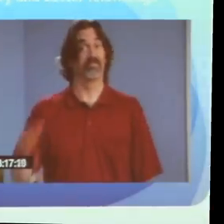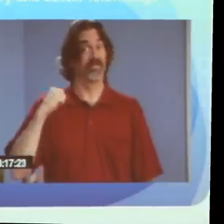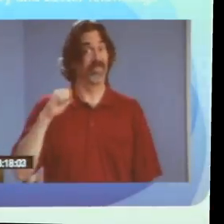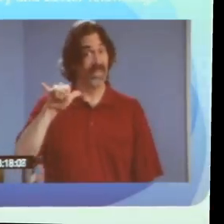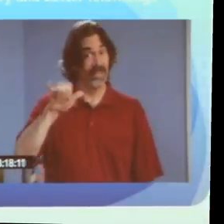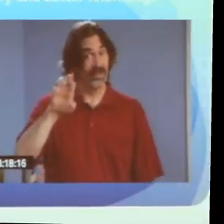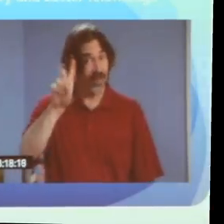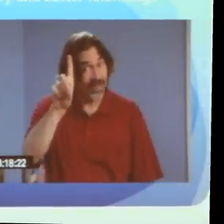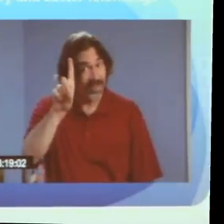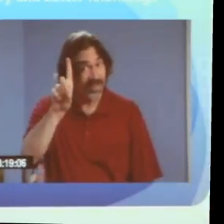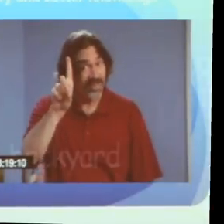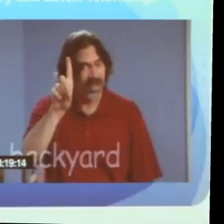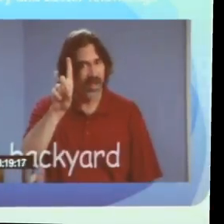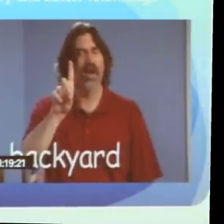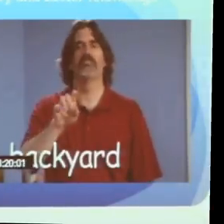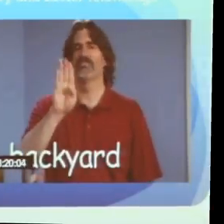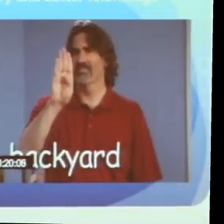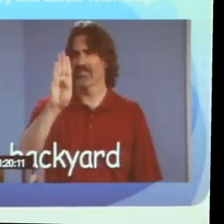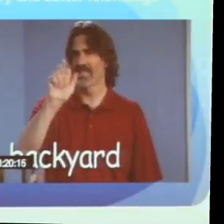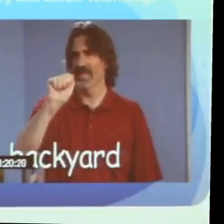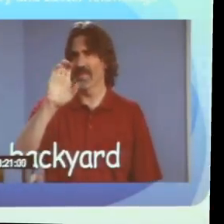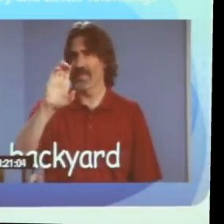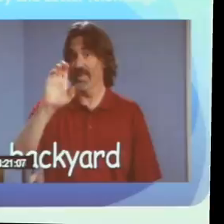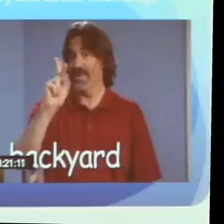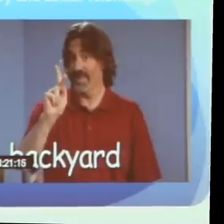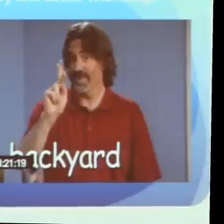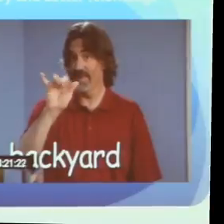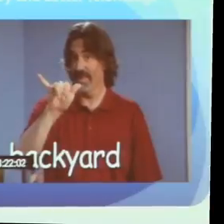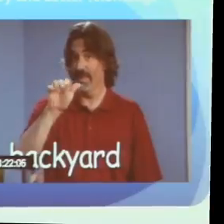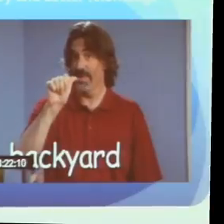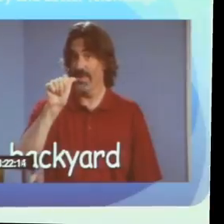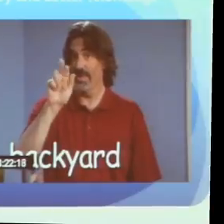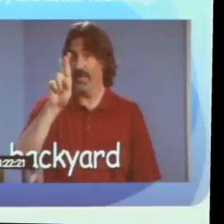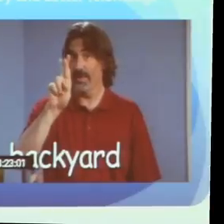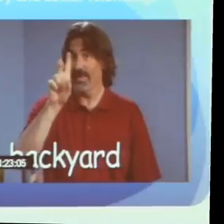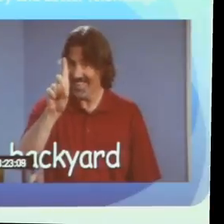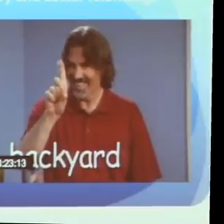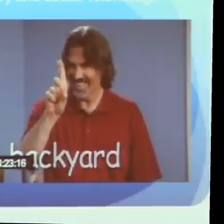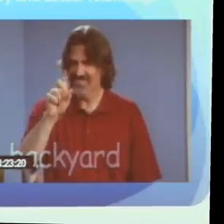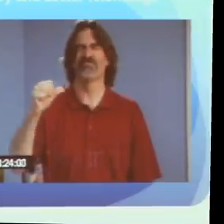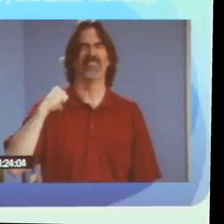Now sign along with me. Let's sign it together. The letter b-a-c-k-y-a-r-d,